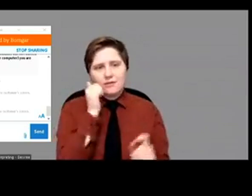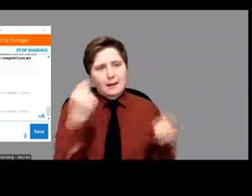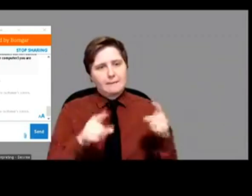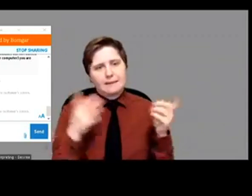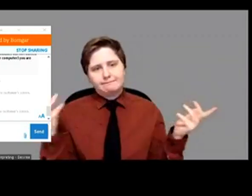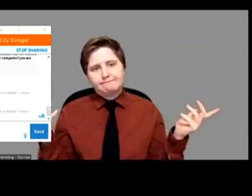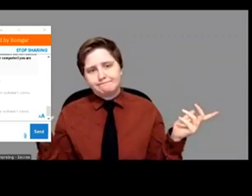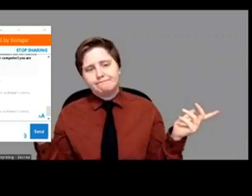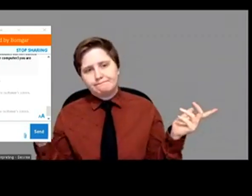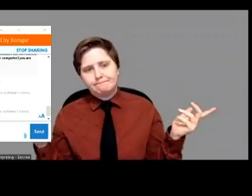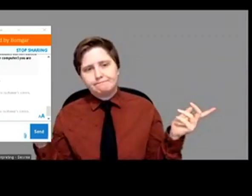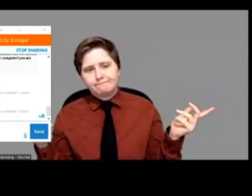and you know, without.